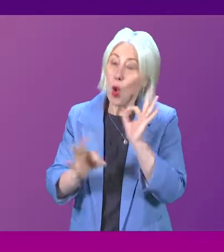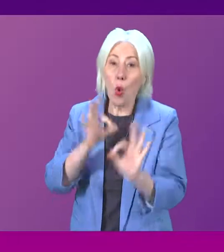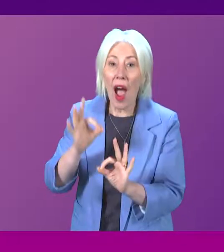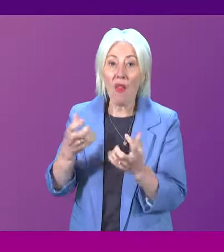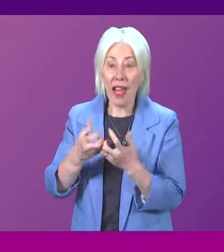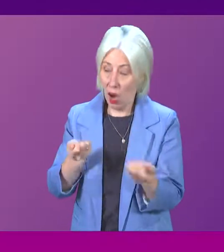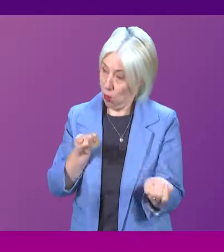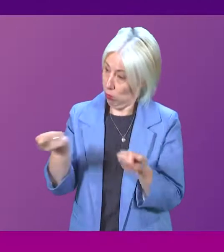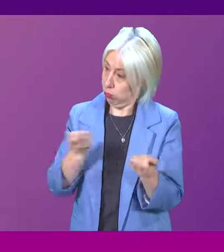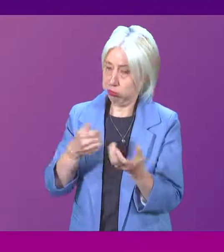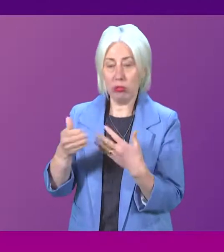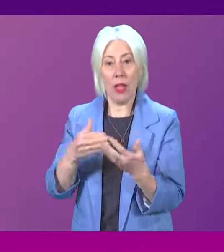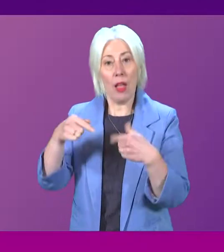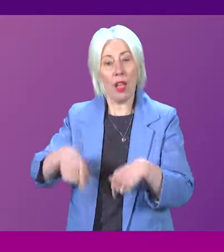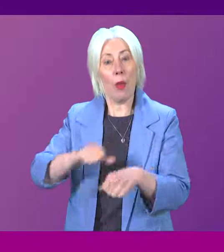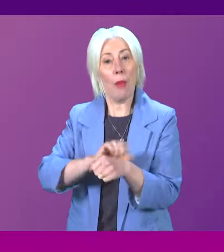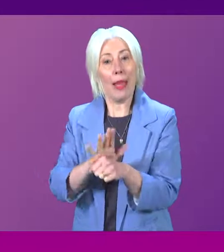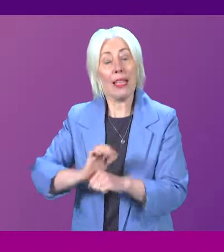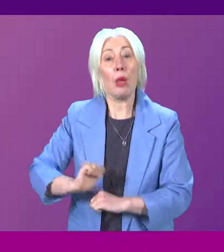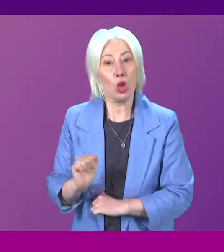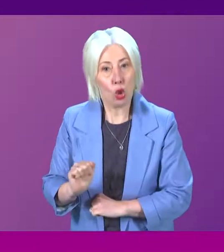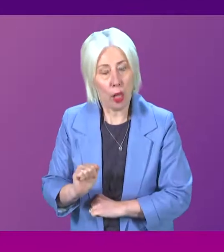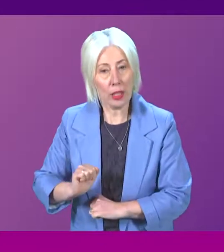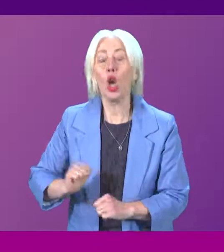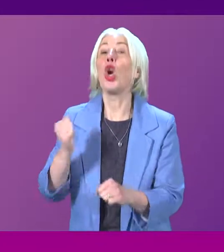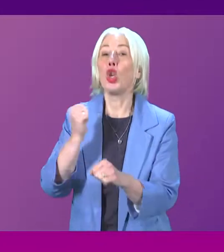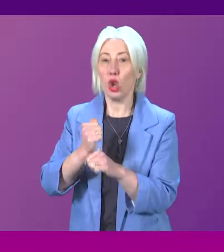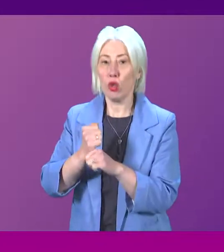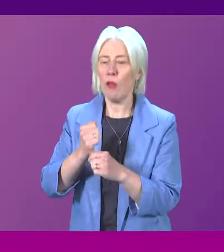pandemic in Scotland, the Government took time to meaningfully and openly engage with